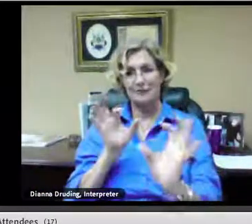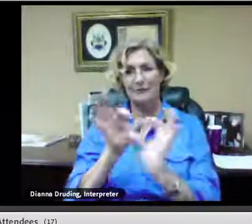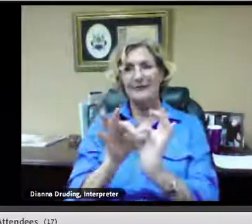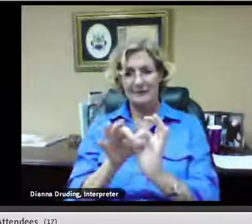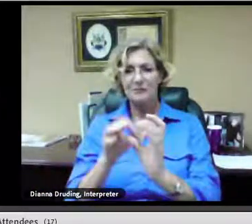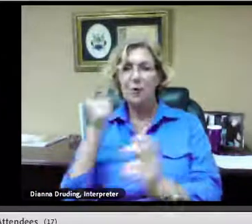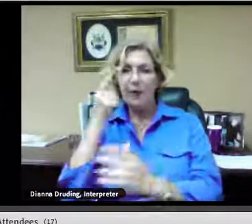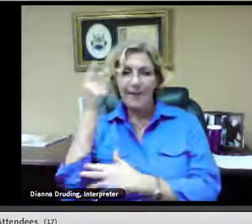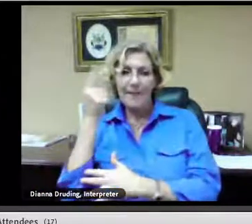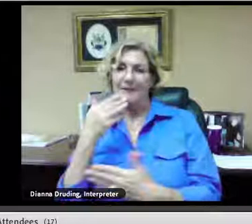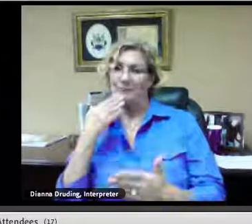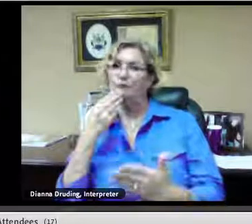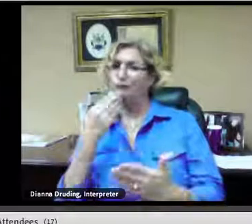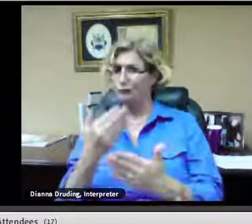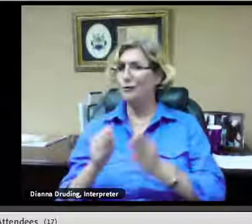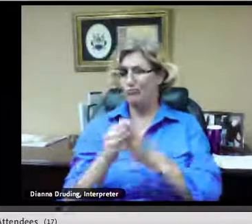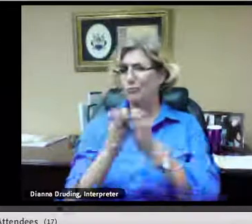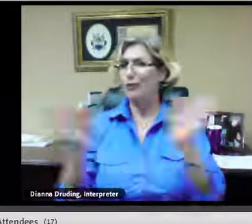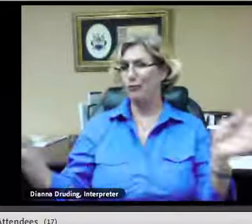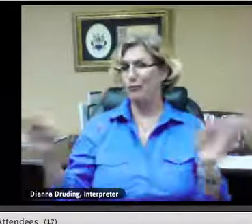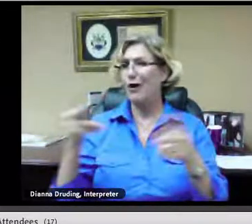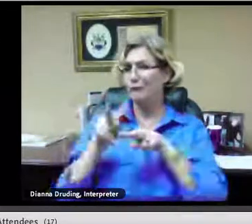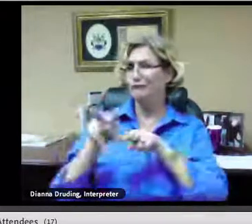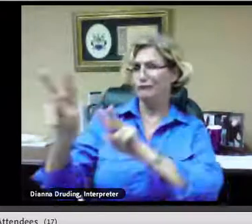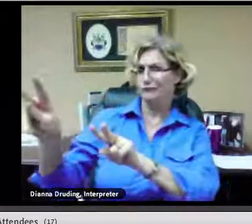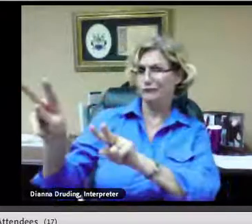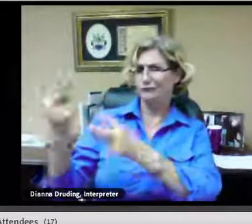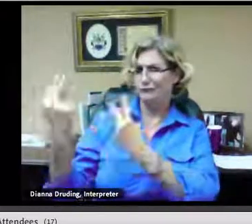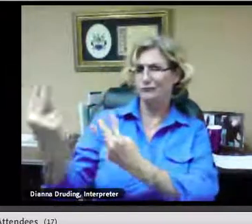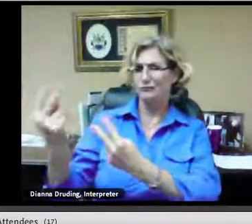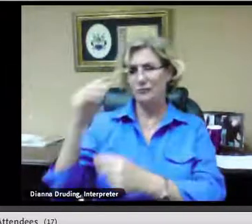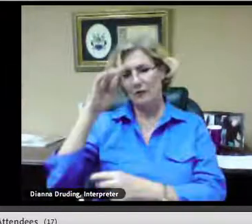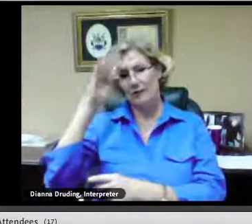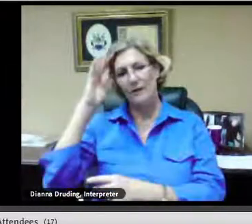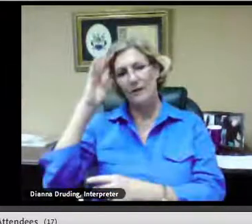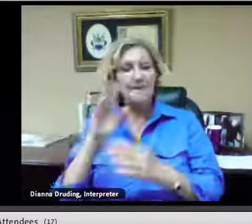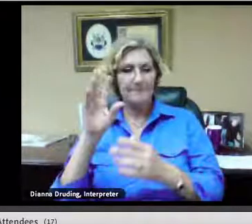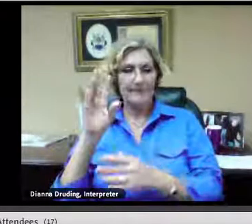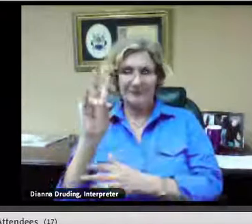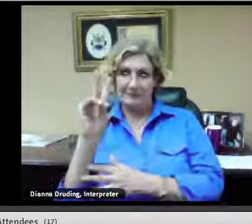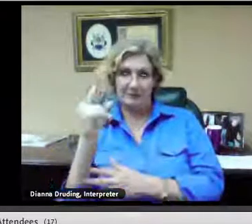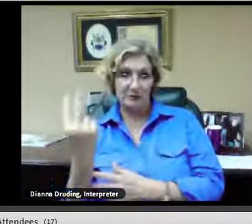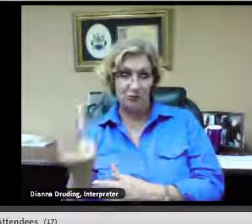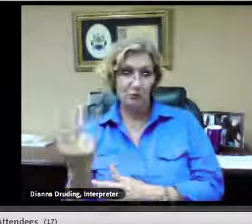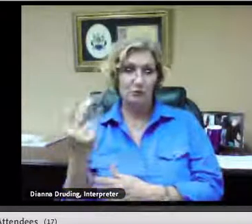And by '72, you get the SSI, Supplemental Security Income program. Fine.